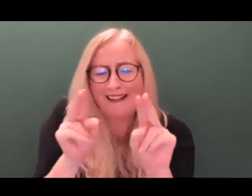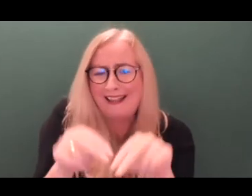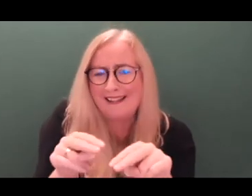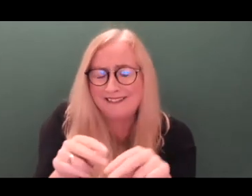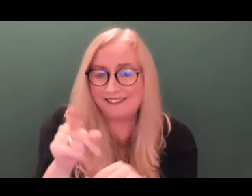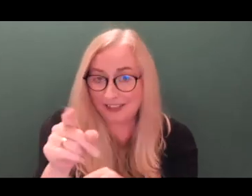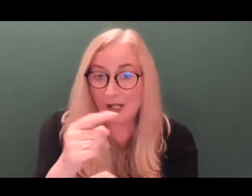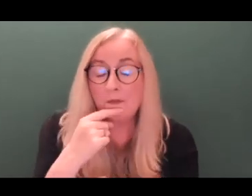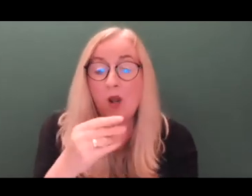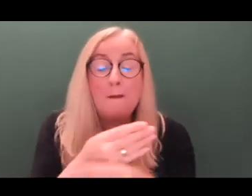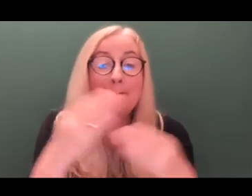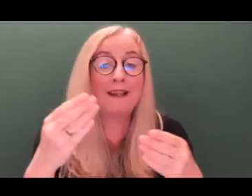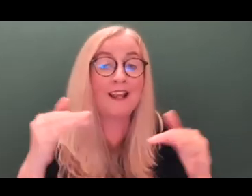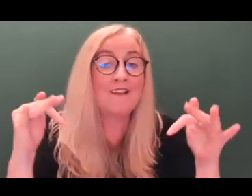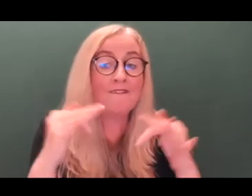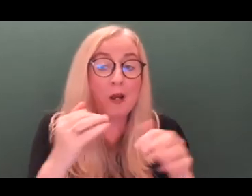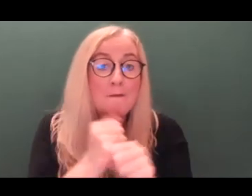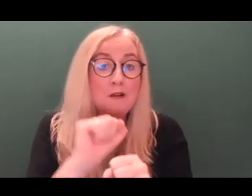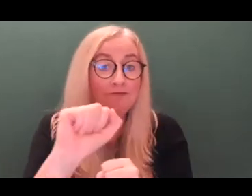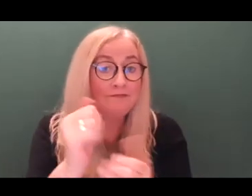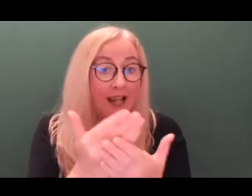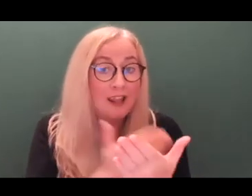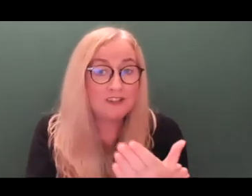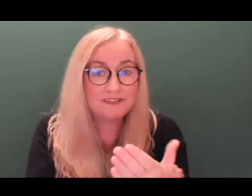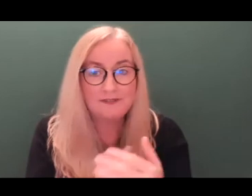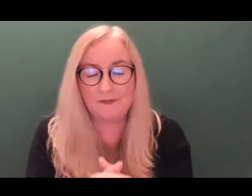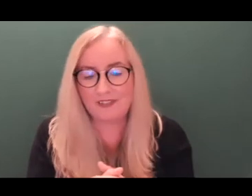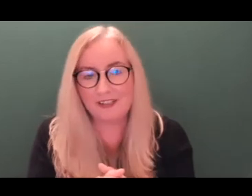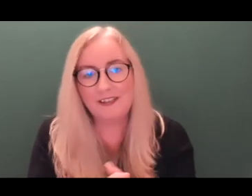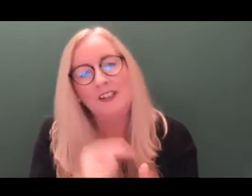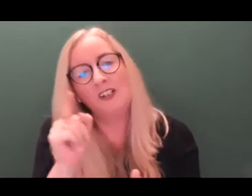the biggest fears about the legislation. >>: I suppose fear might be a little bit